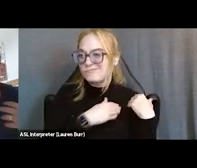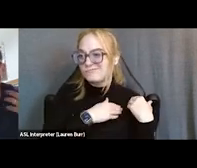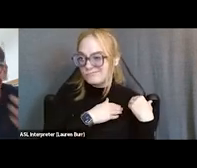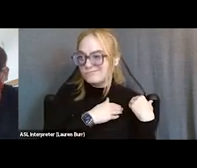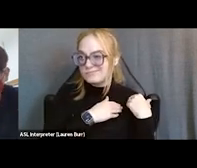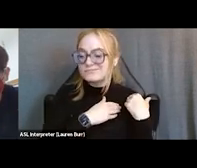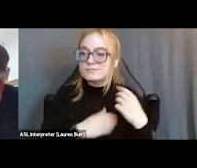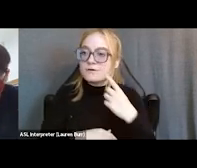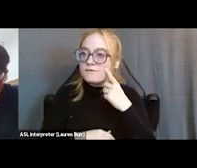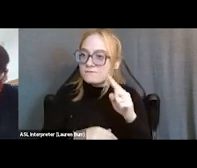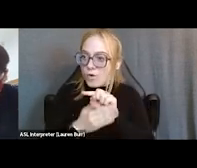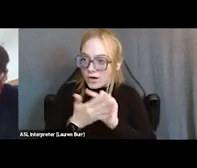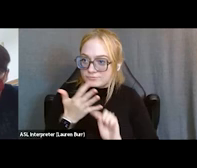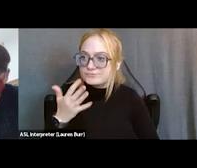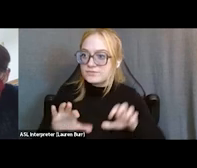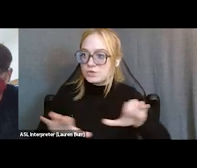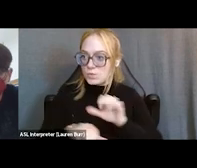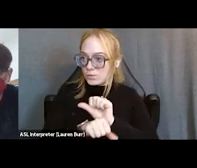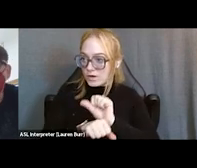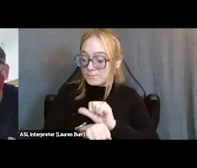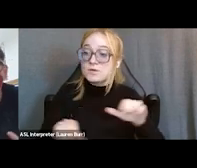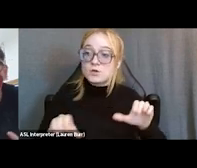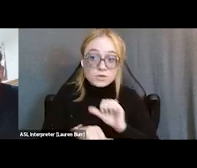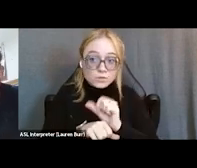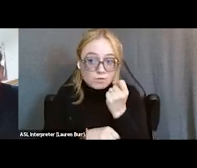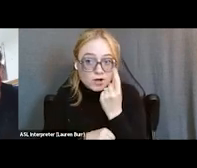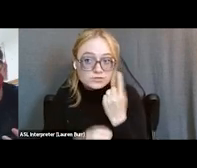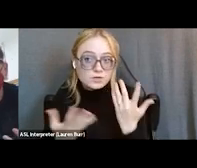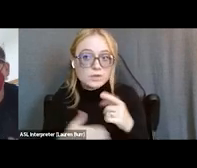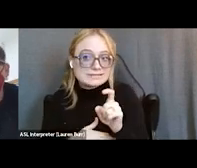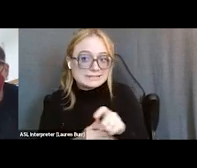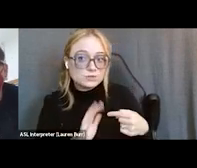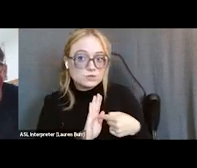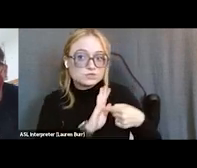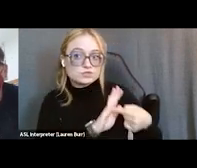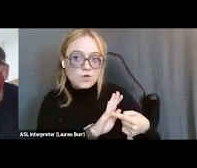So like doing the work to understand what's needed to demonstrate what the disability is.